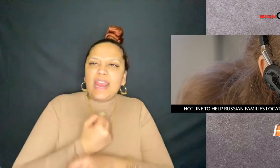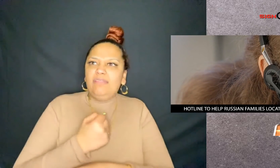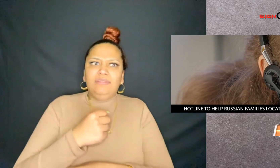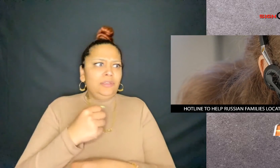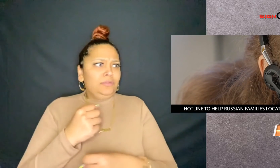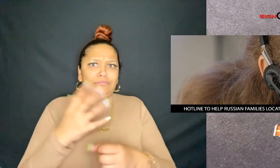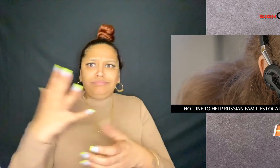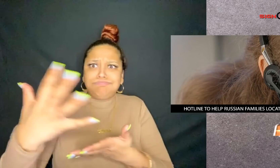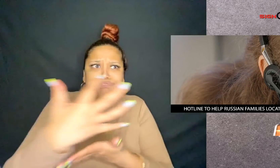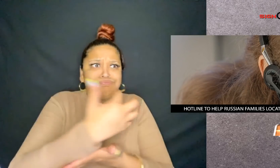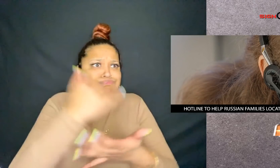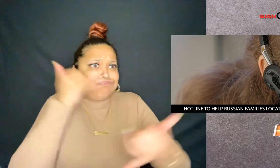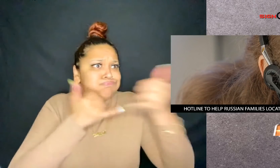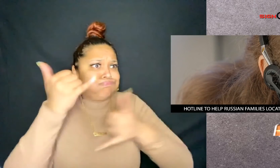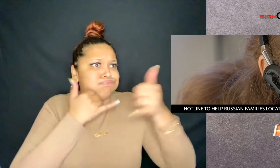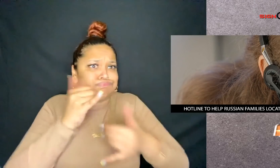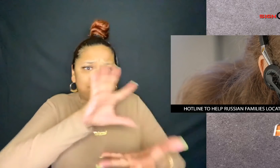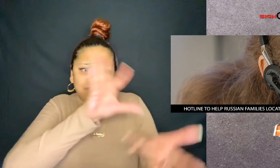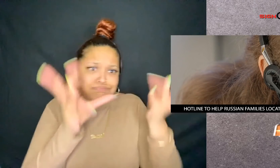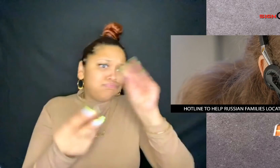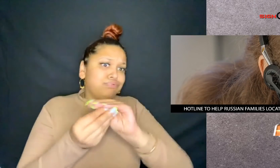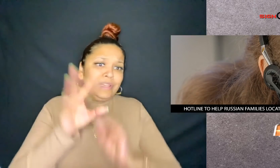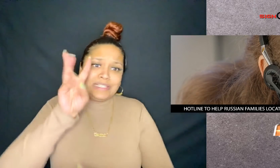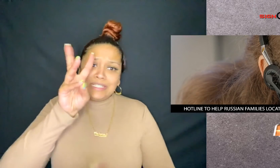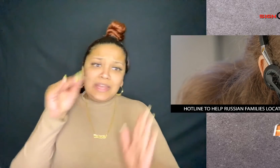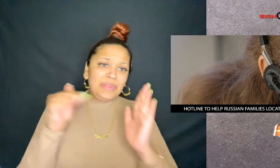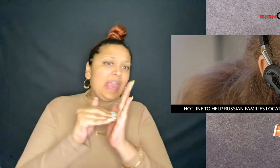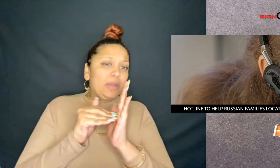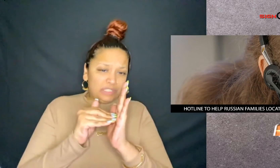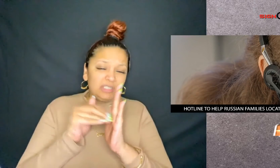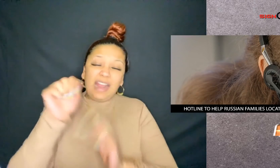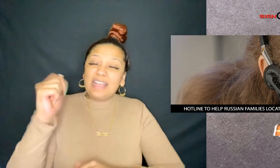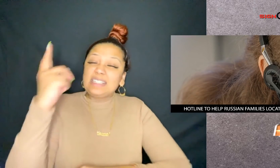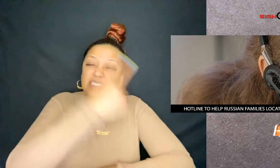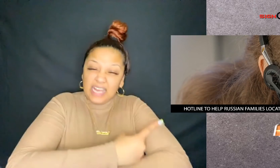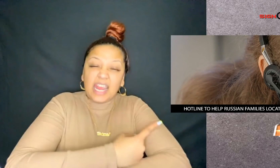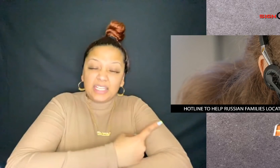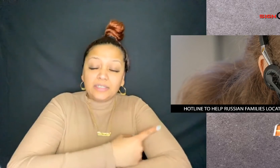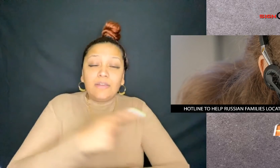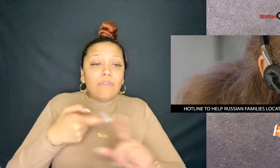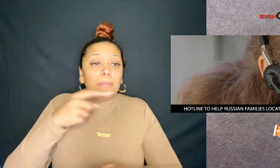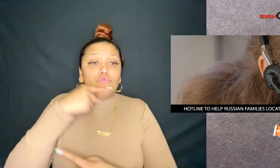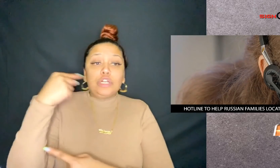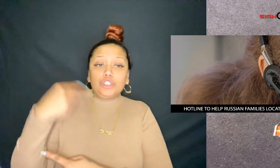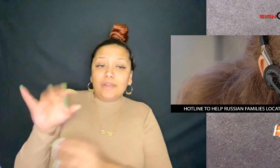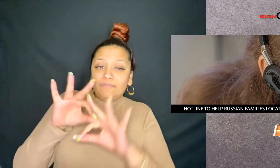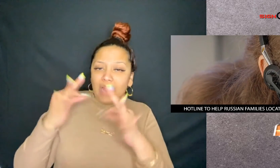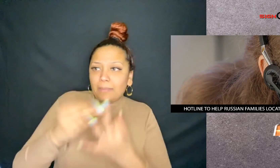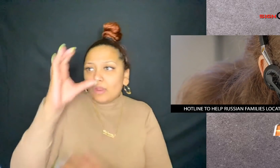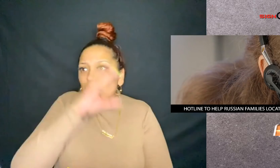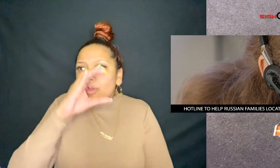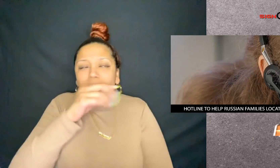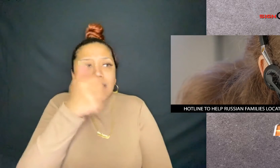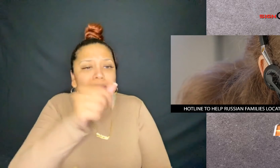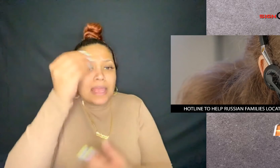a hotline has been set up in Ukraine called come back from Ukraine alive which is getting